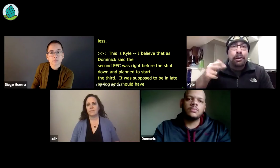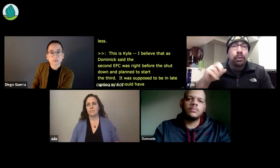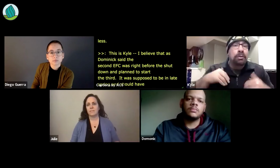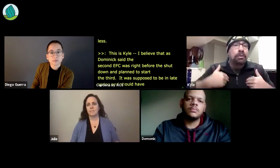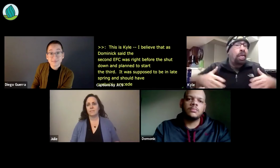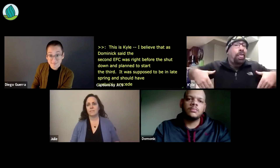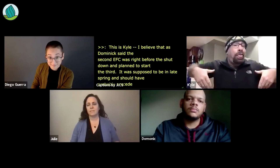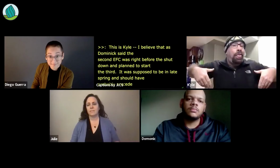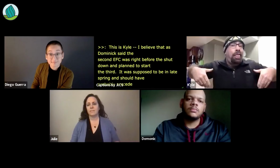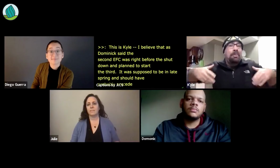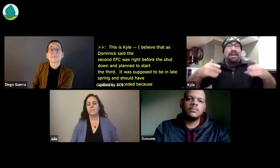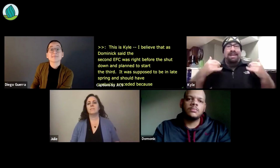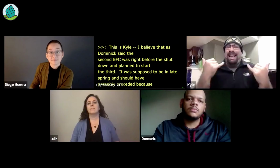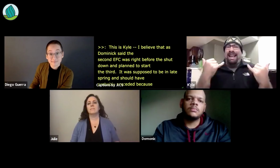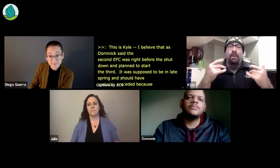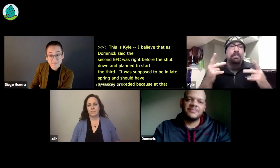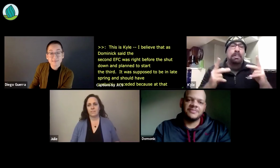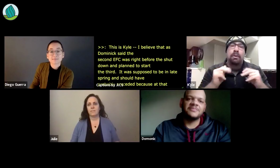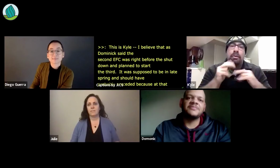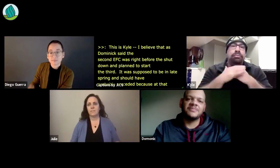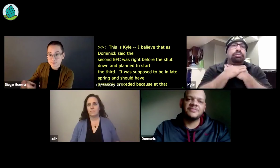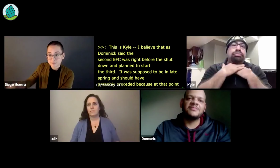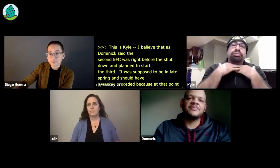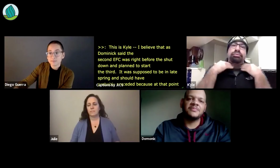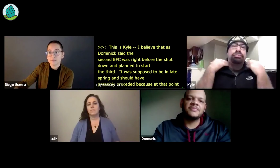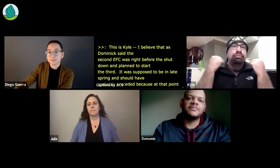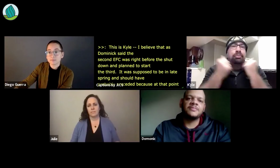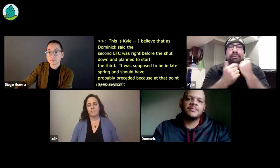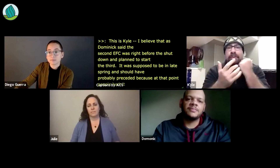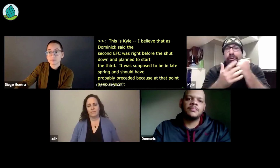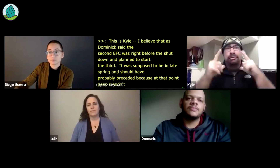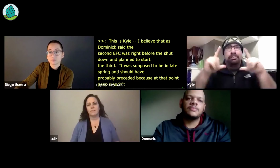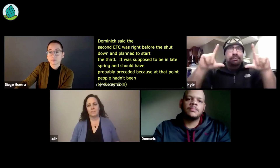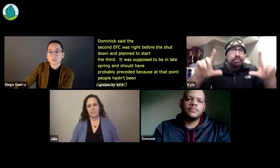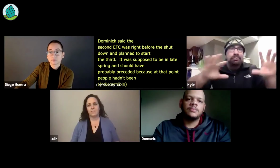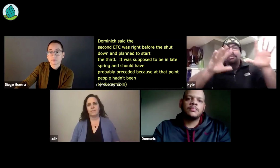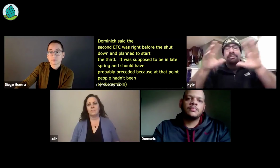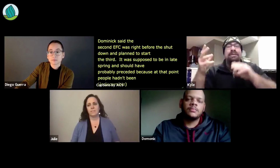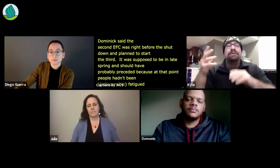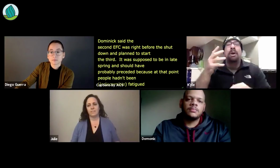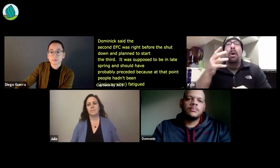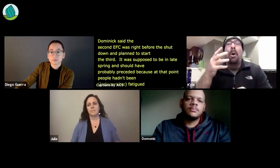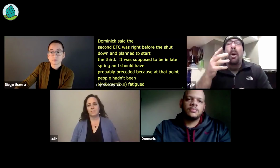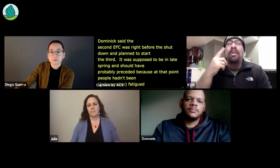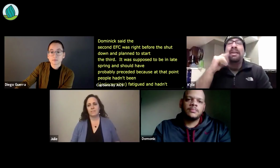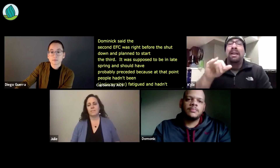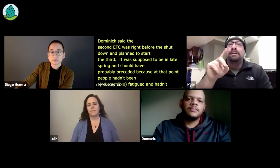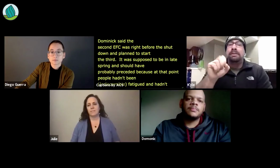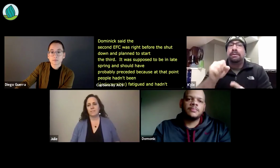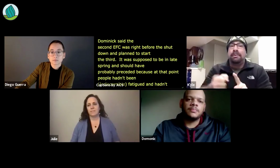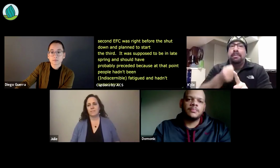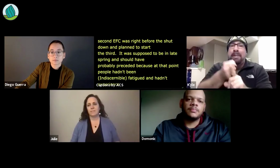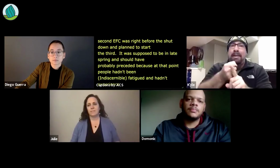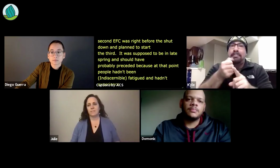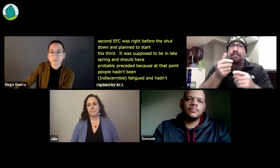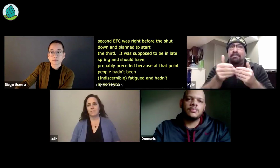Now people are just done. They're burned out with technology and being on screens all day, and so I think that does have an impact as we move forward.